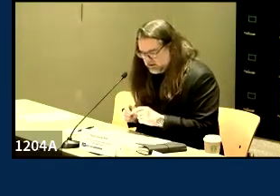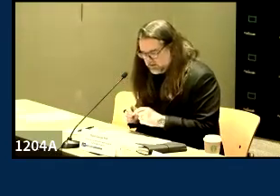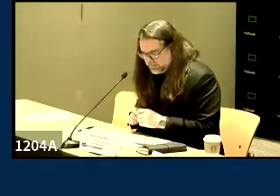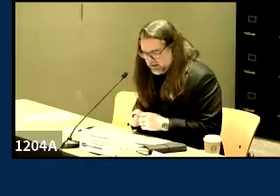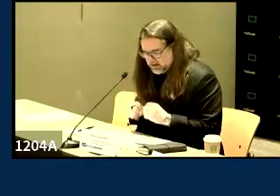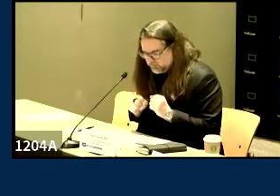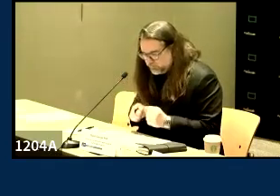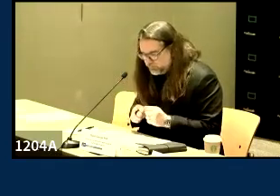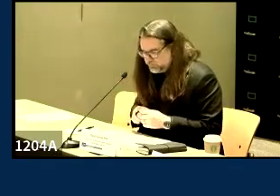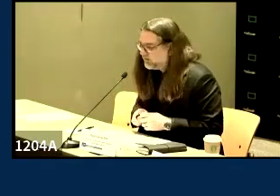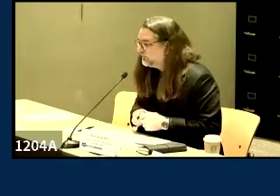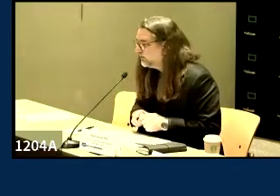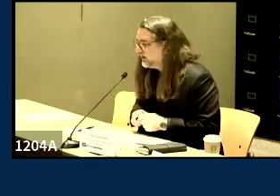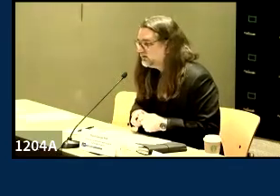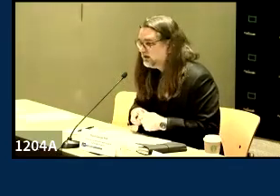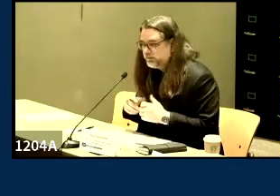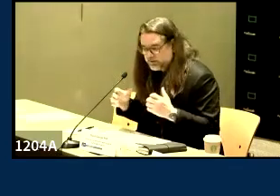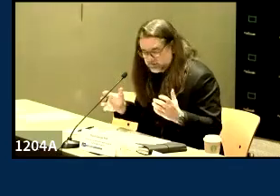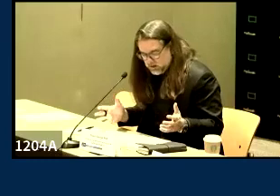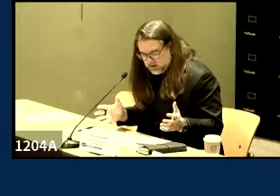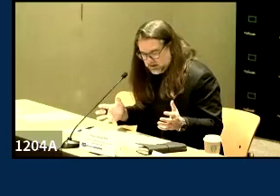and improve our forecasting capabilities broadly.